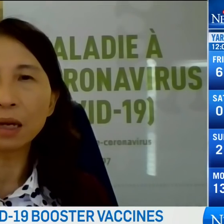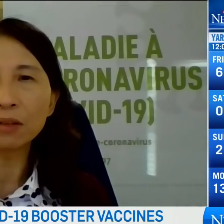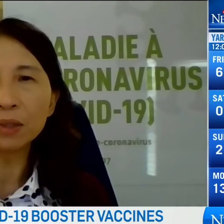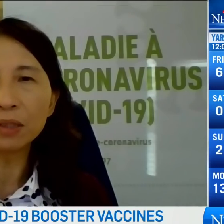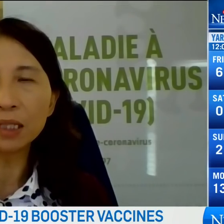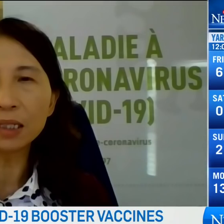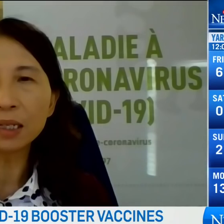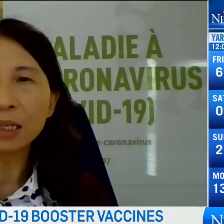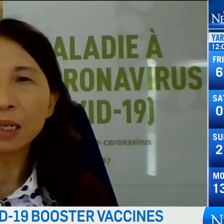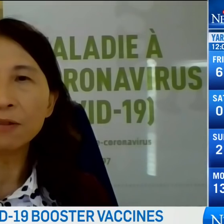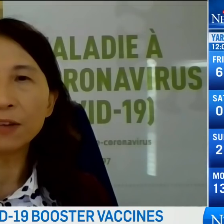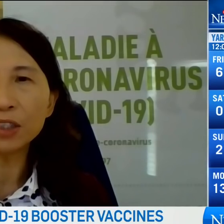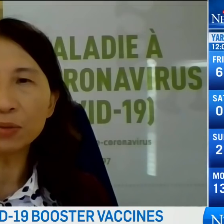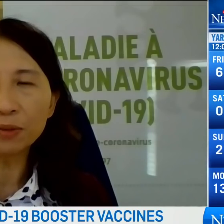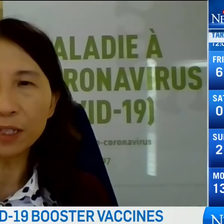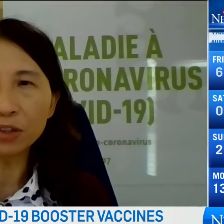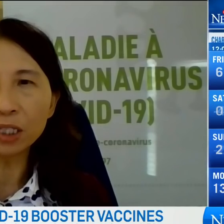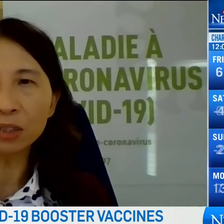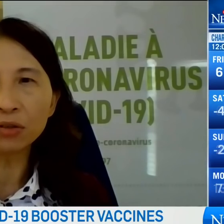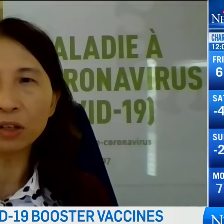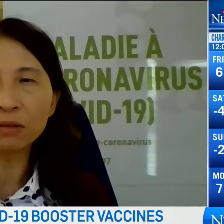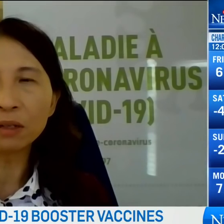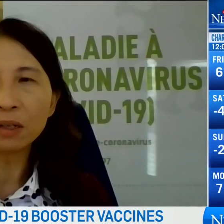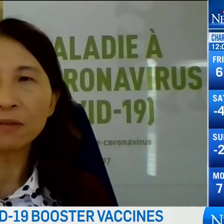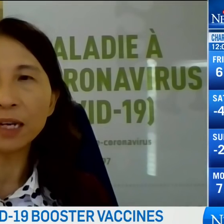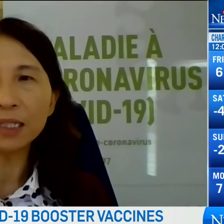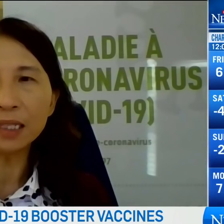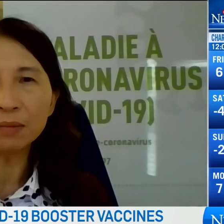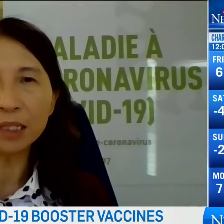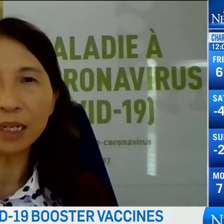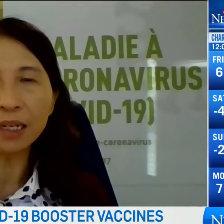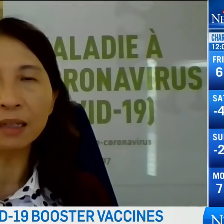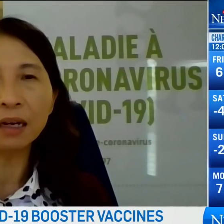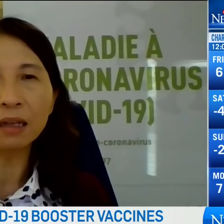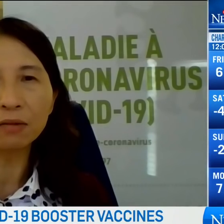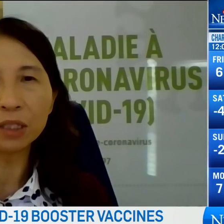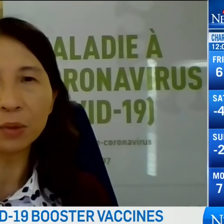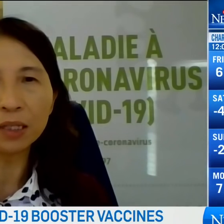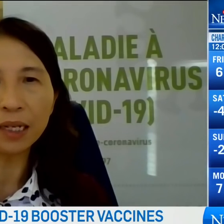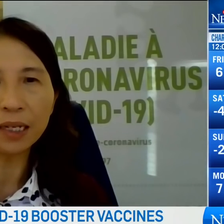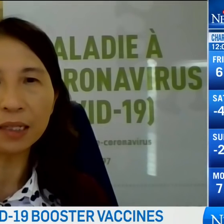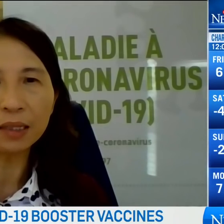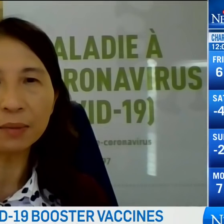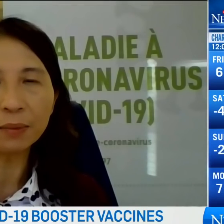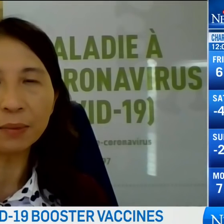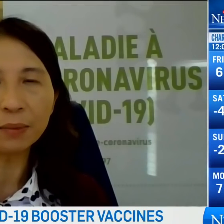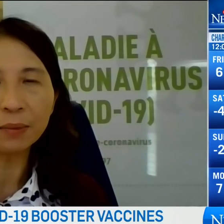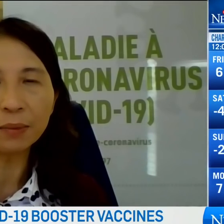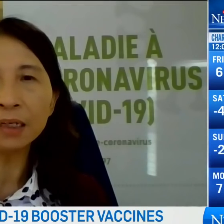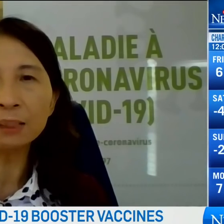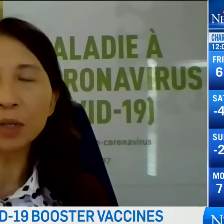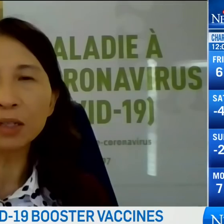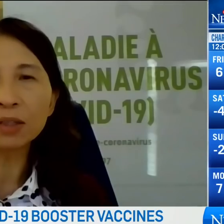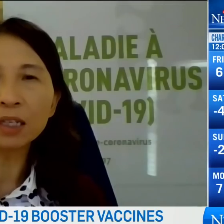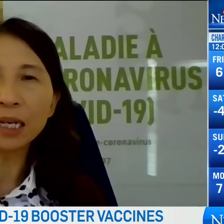LAYERS OF PROTECTION. IN ADDITION TO STRENGTHENING DIAGNOSTIC, THERAPEUTIC